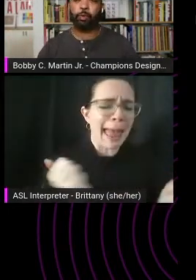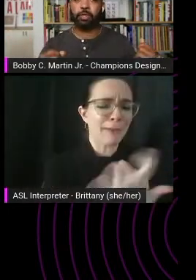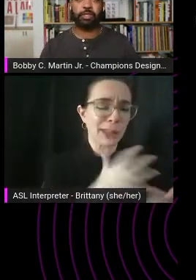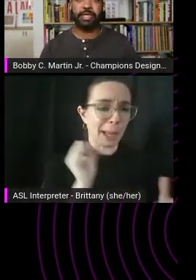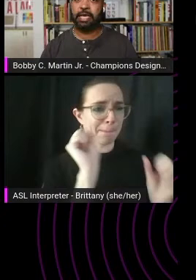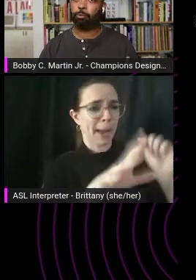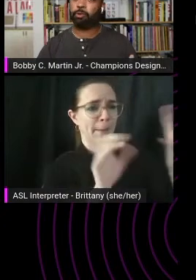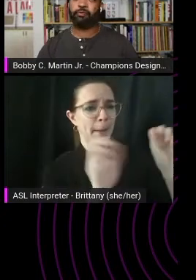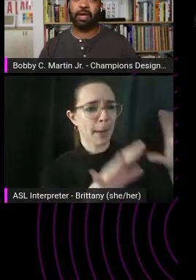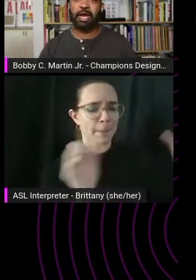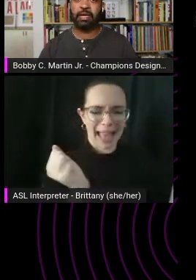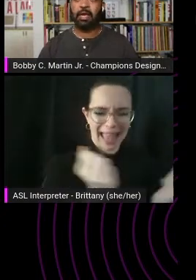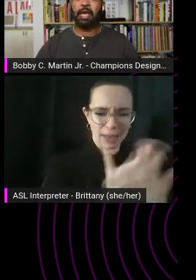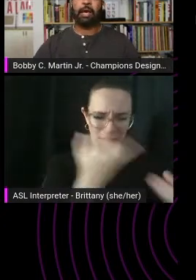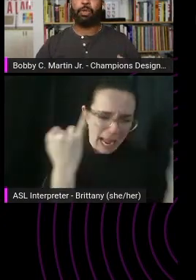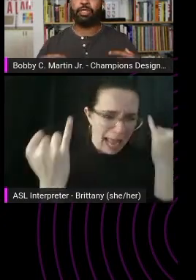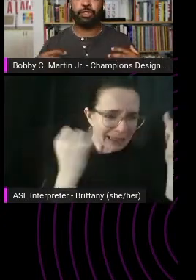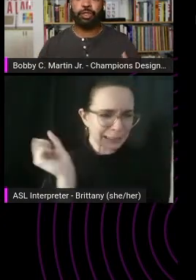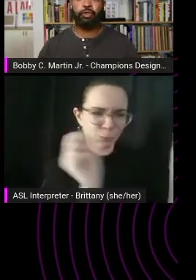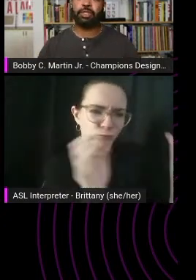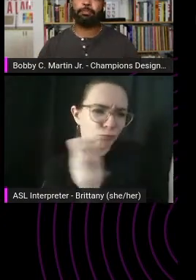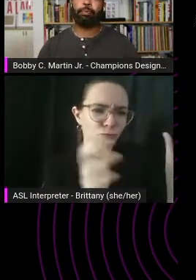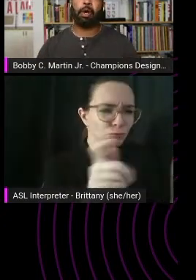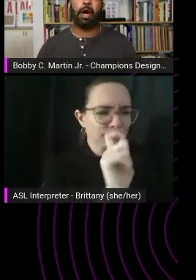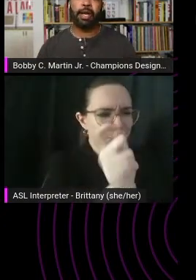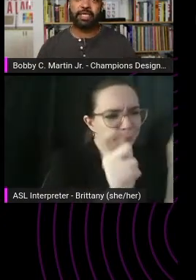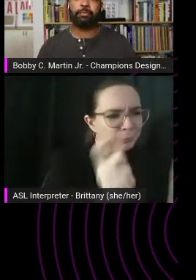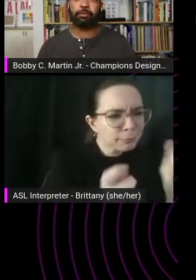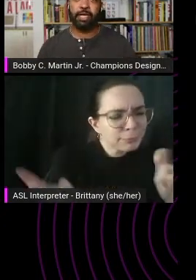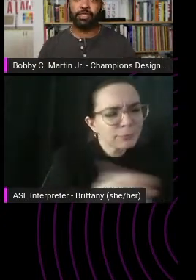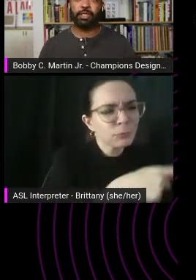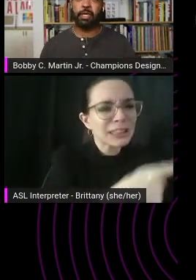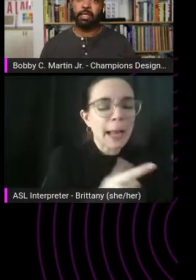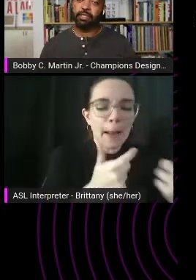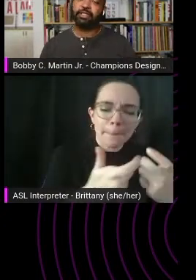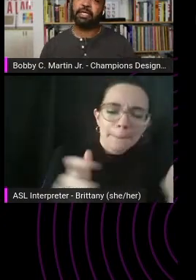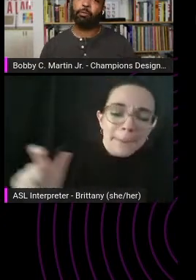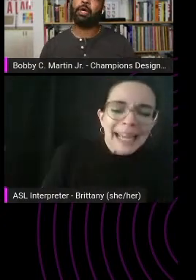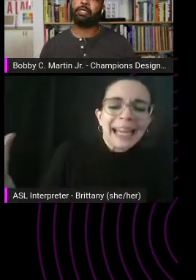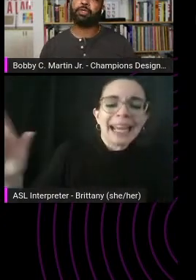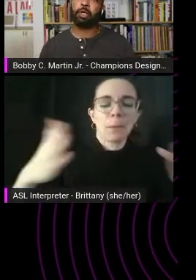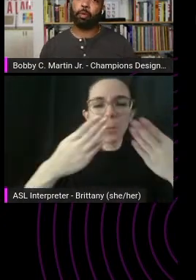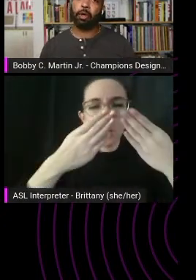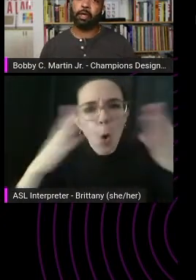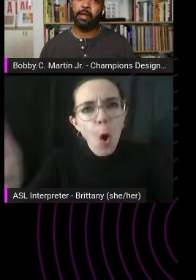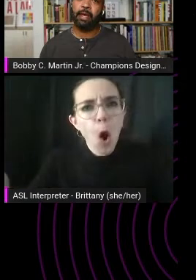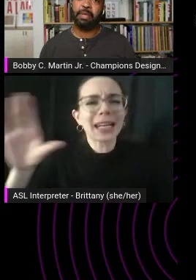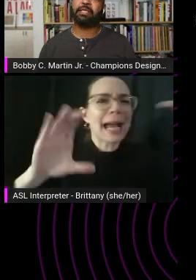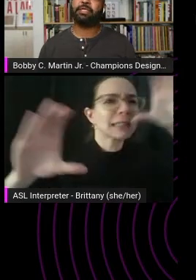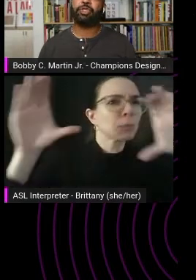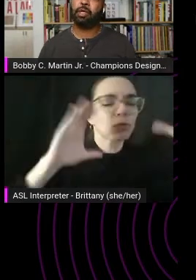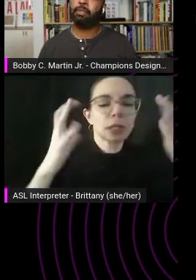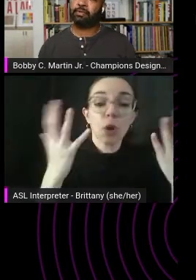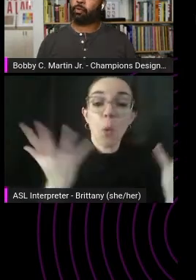We critique. We refine. And we just do this broad exploration to see what is going to work because there's so many